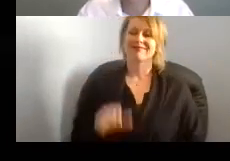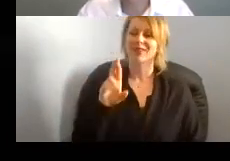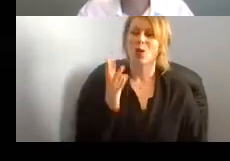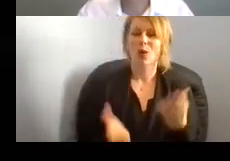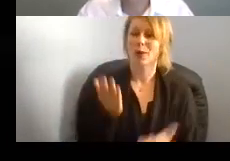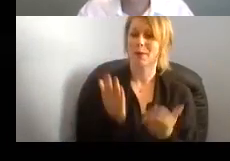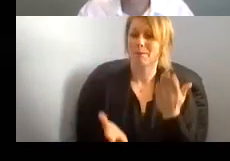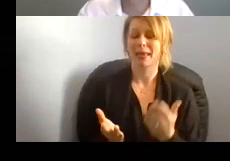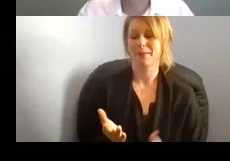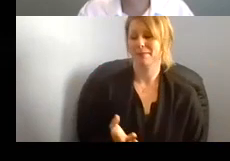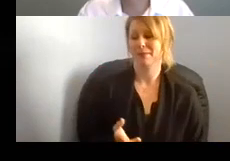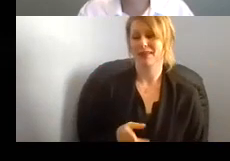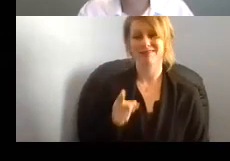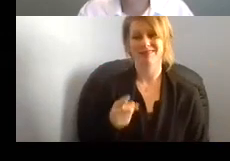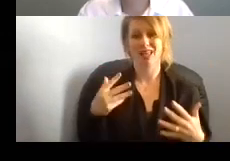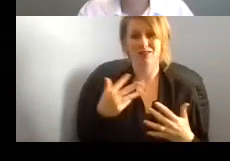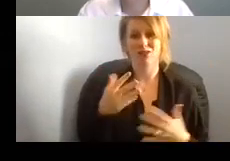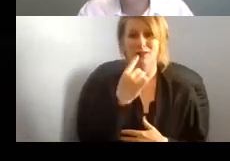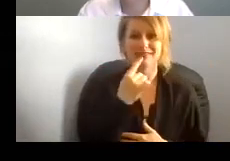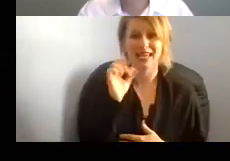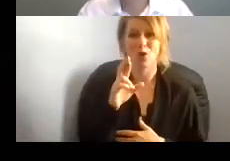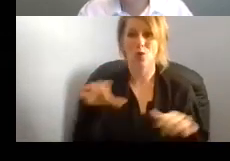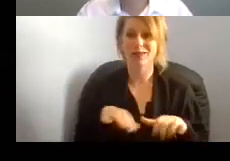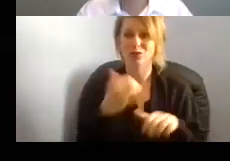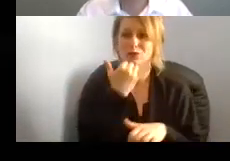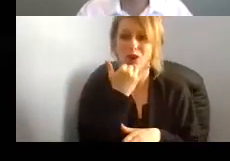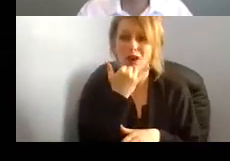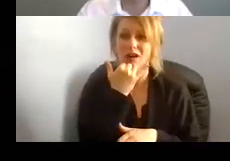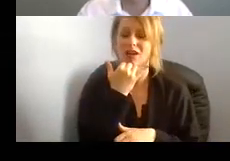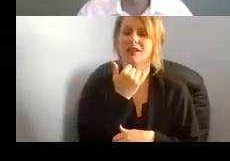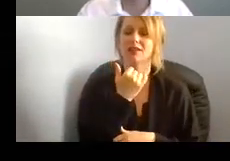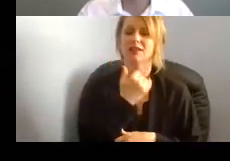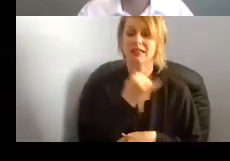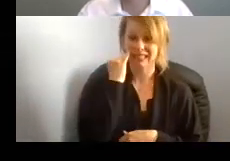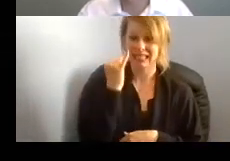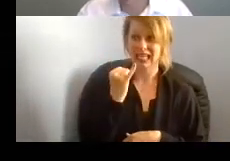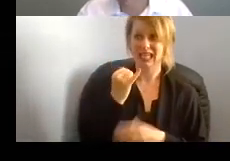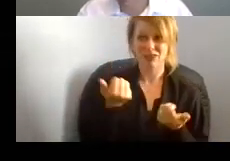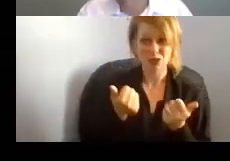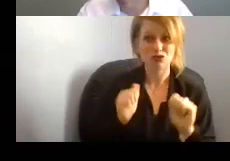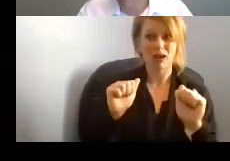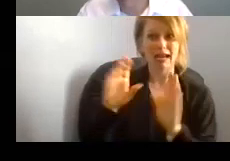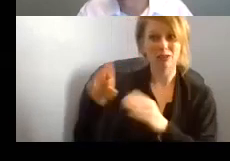or do the wrong thing. If you try and bring it up, there will be some people who are upset because they’re upset about what’s happened.